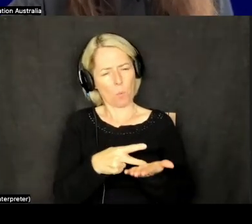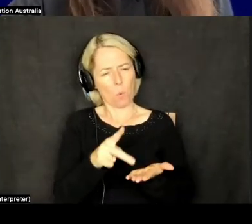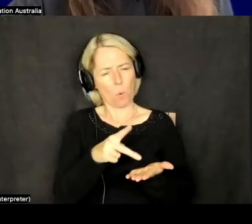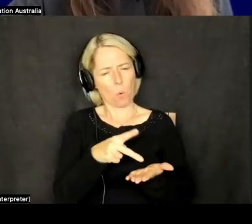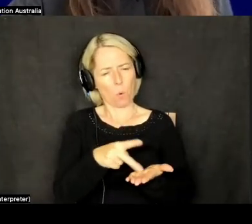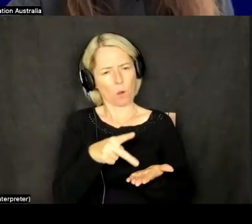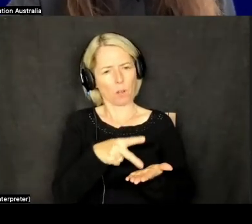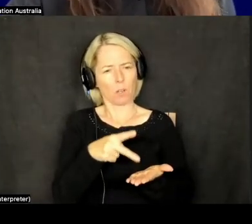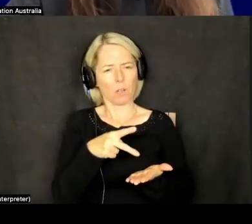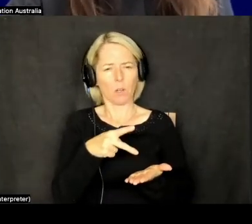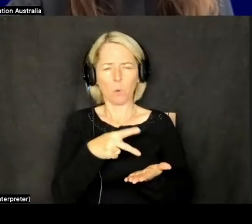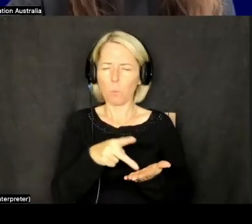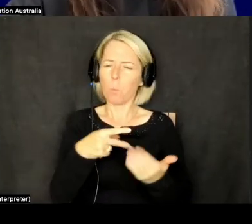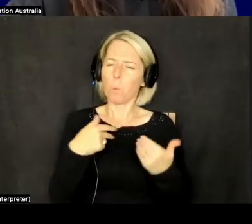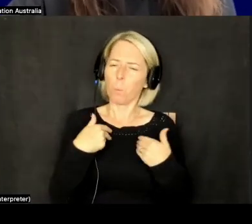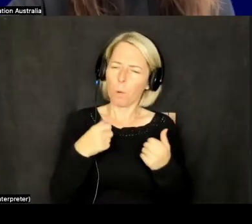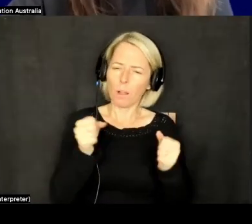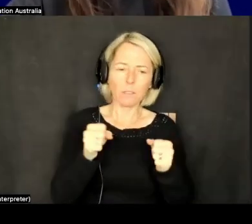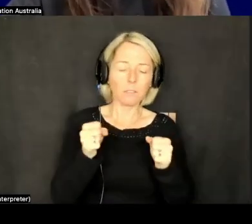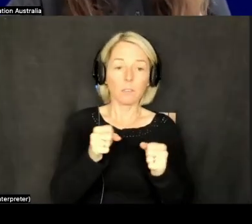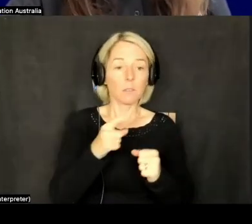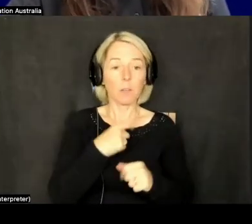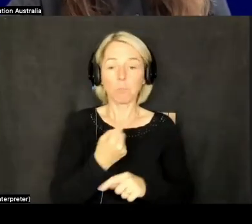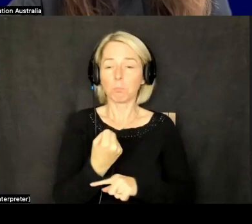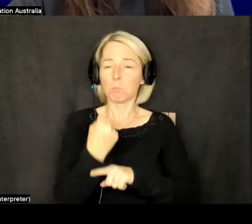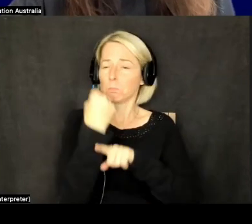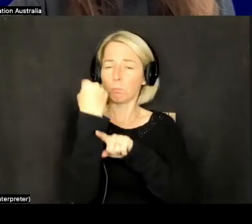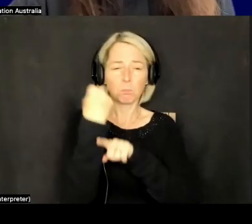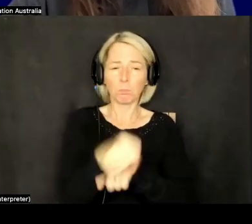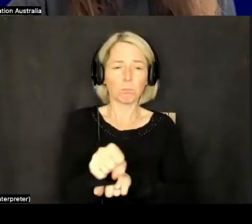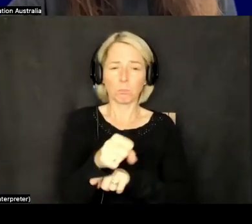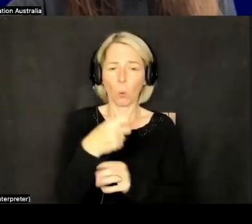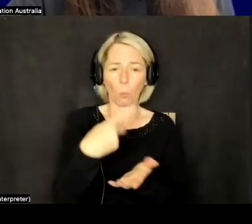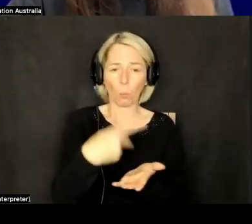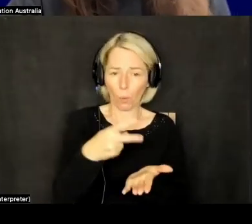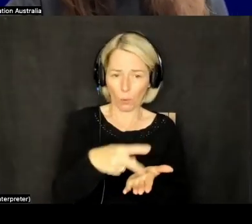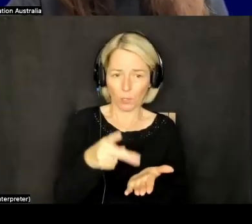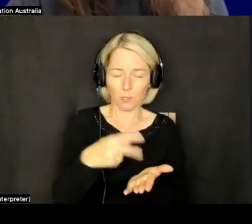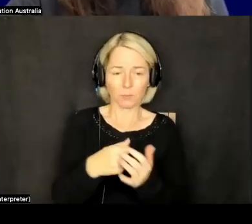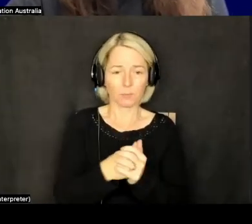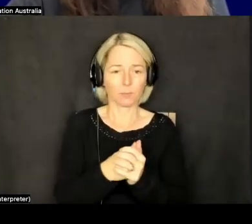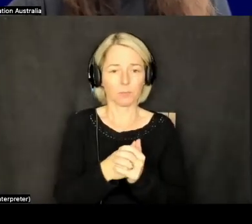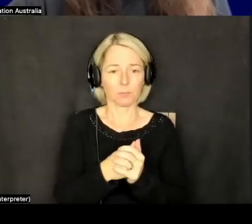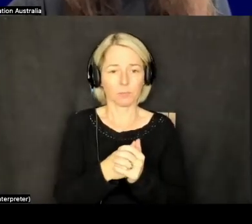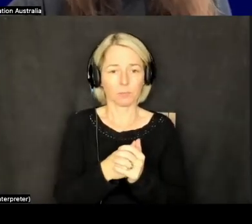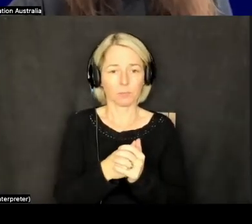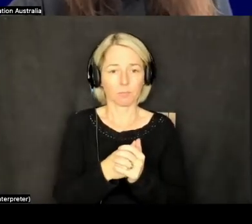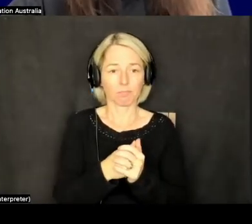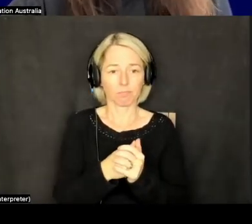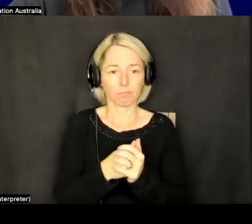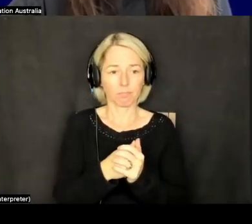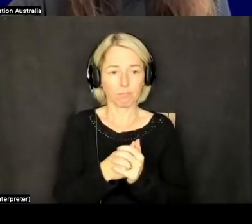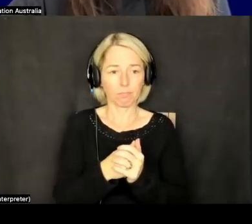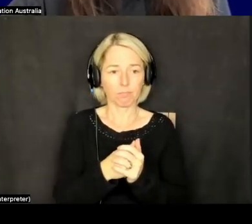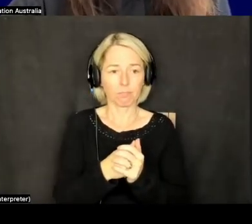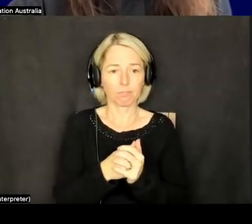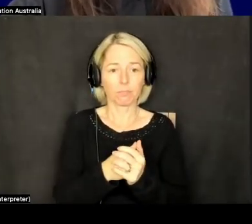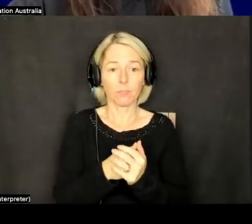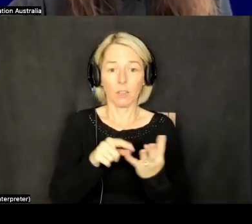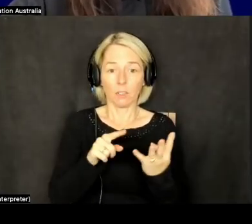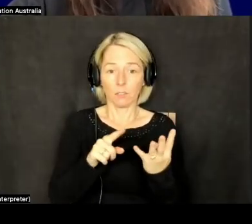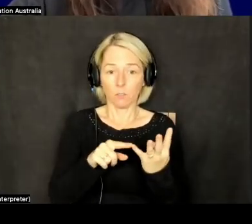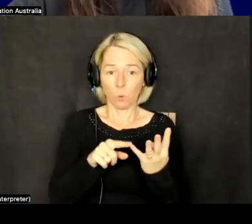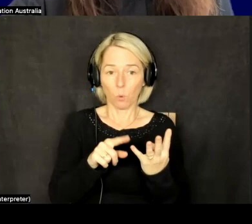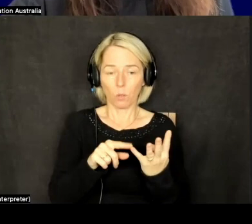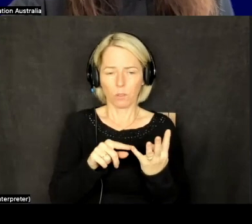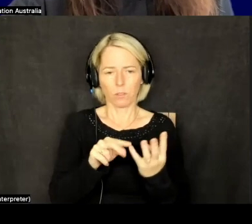walk, so they refuse to walk, and the other thing that they found concerning was that the person